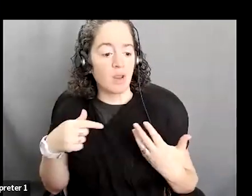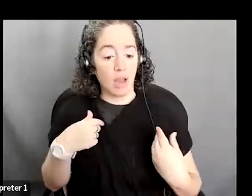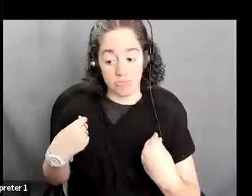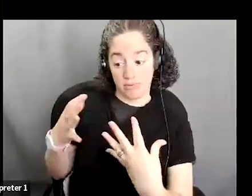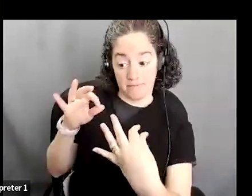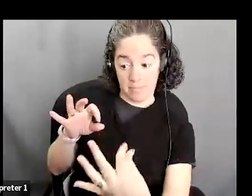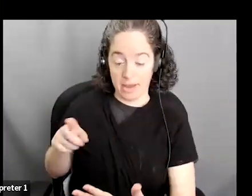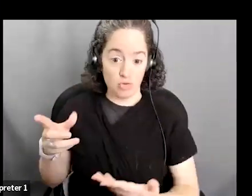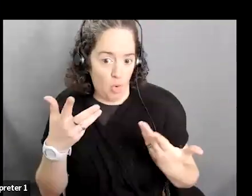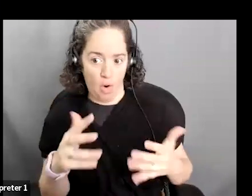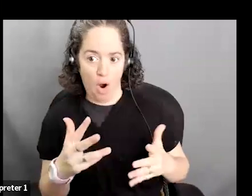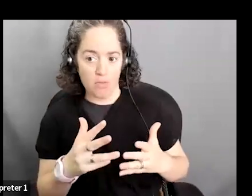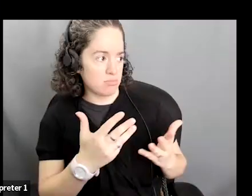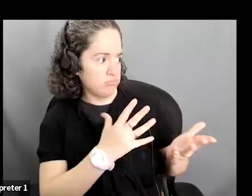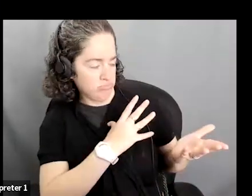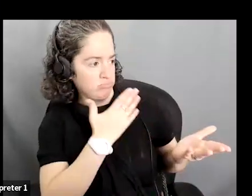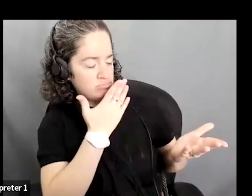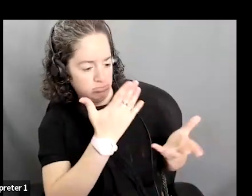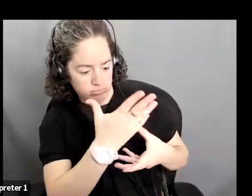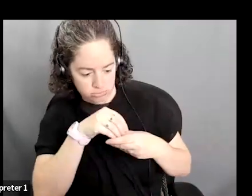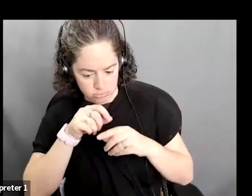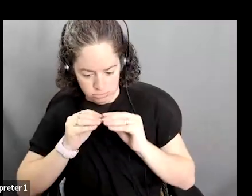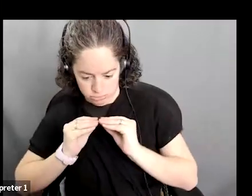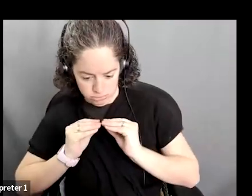I know that that is going to definitely be happening